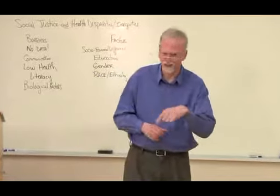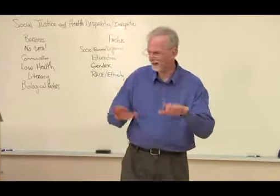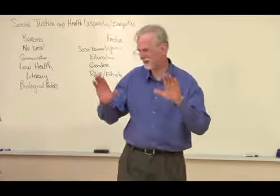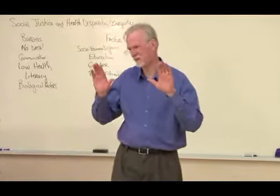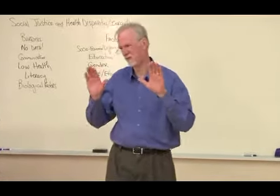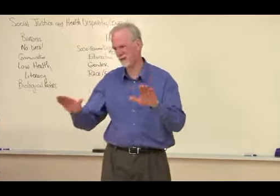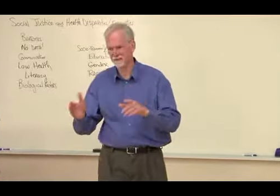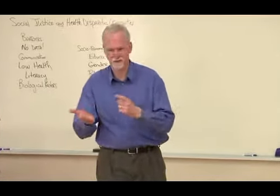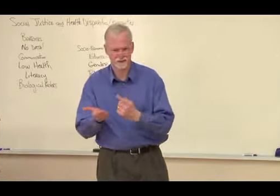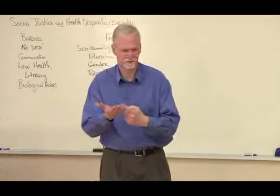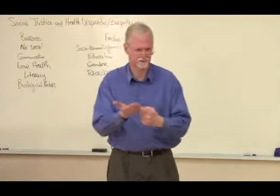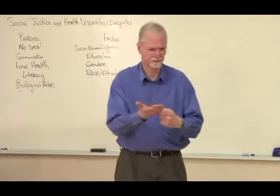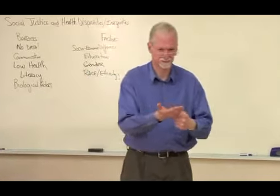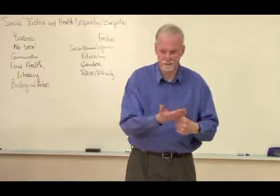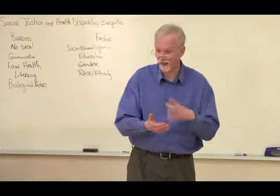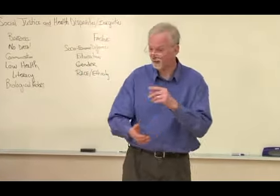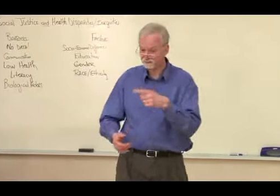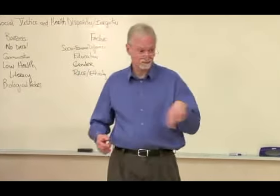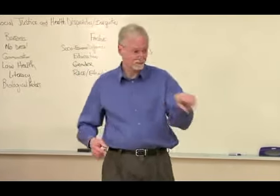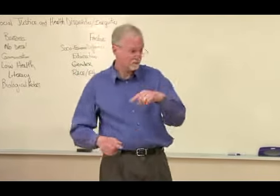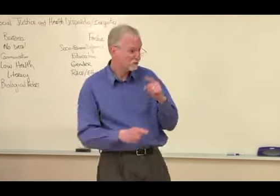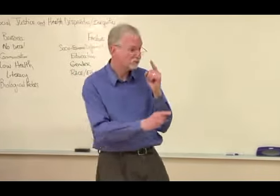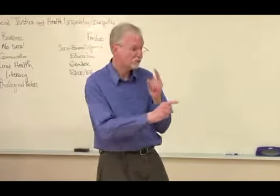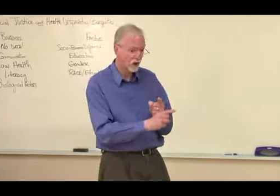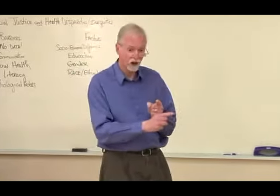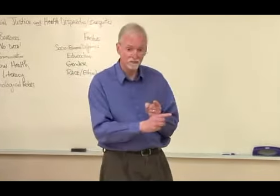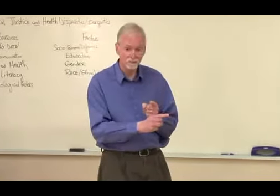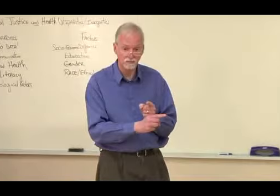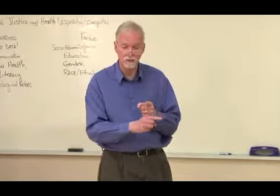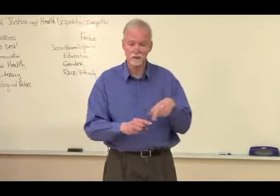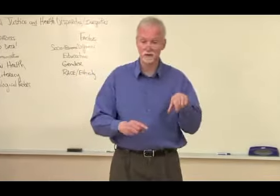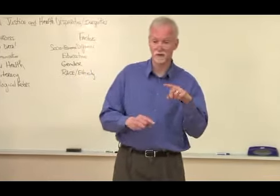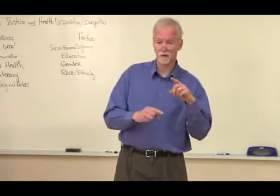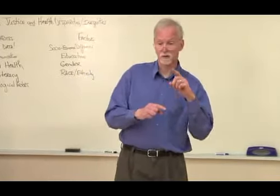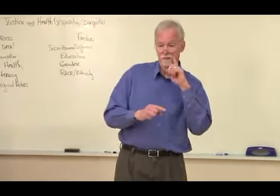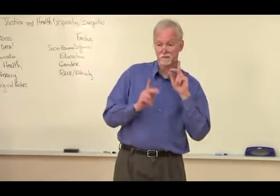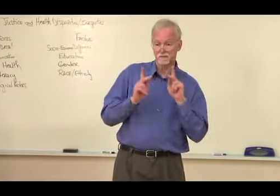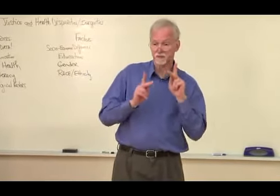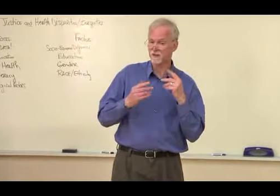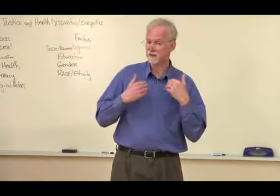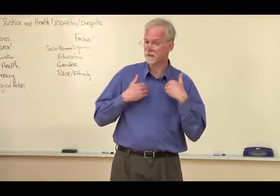This has been a great discussion, and you all are right.